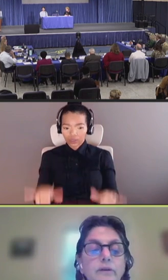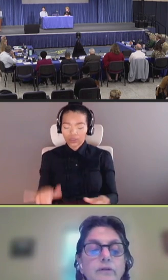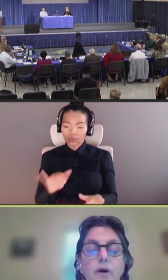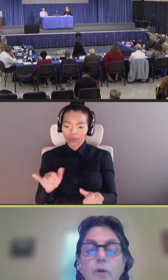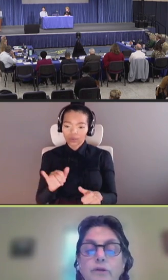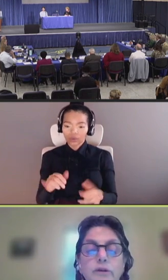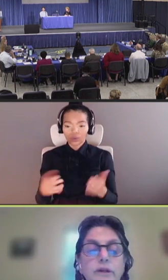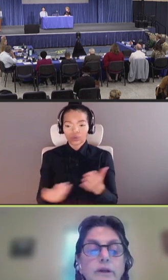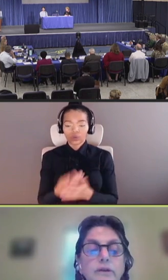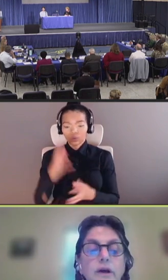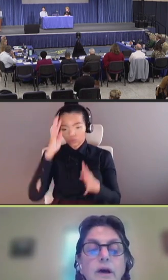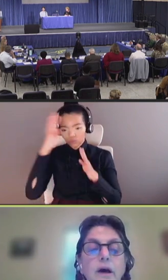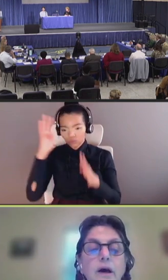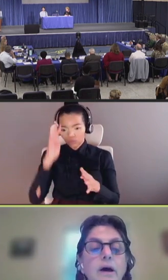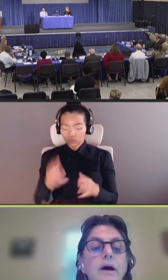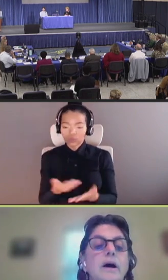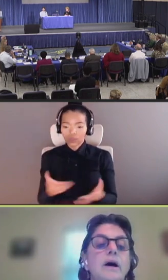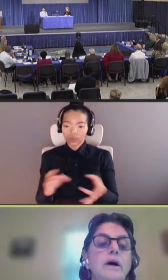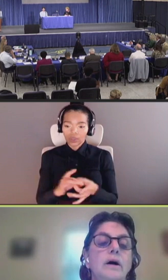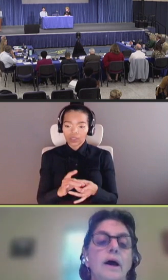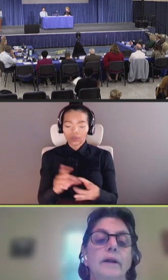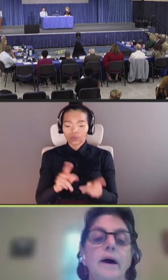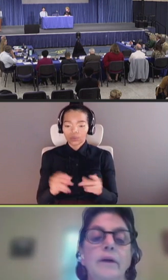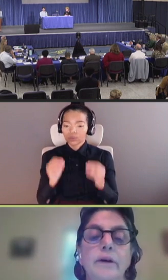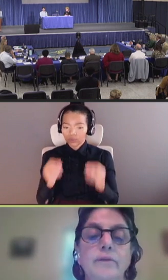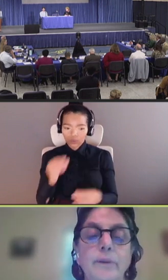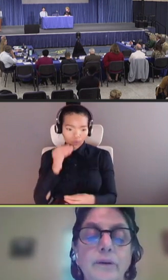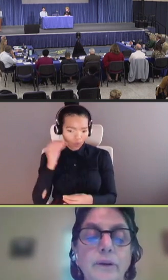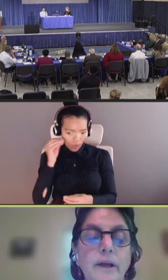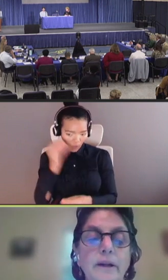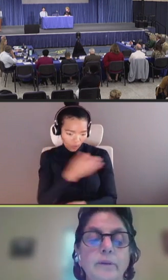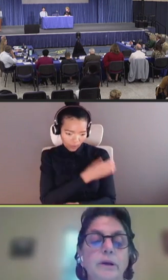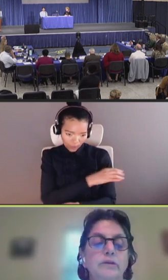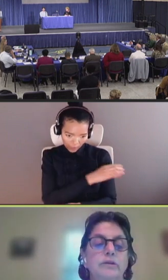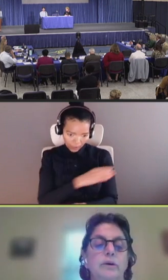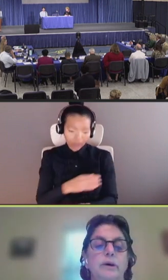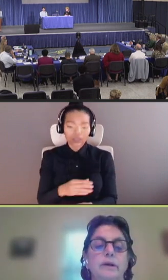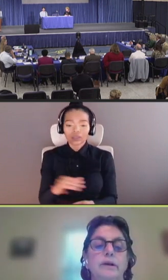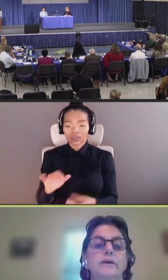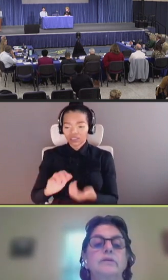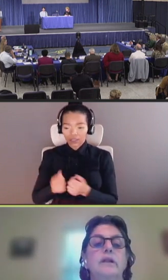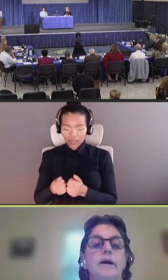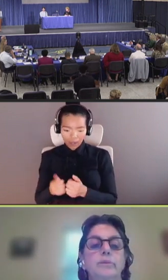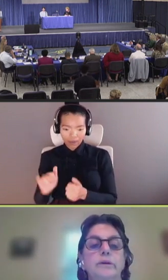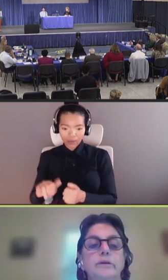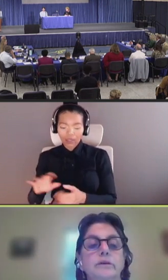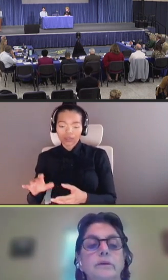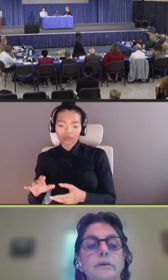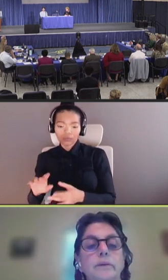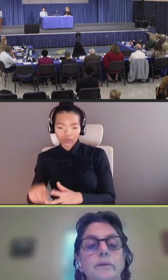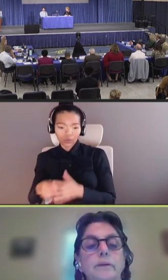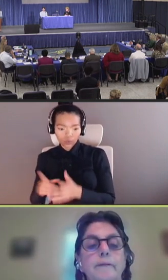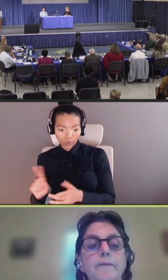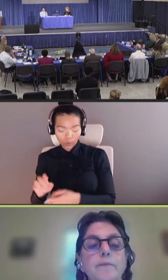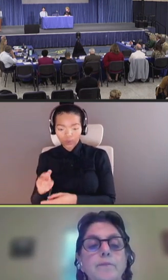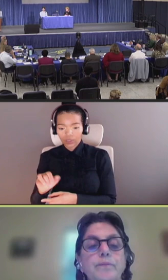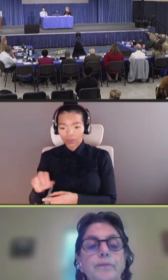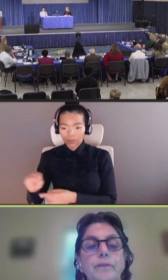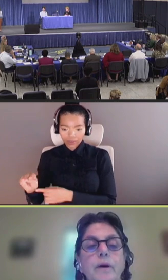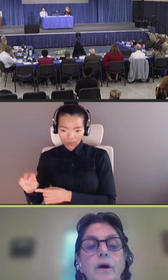for the homeless clinics and how they've been doing that in Minnesota. Next slide, please.